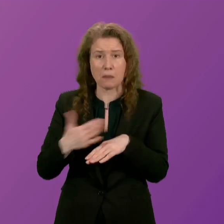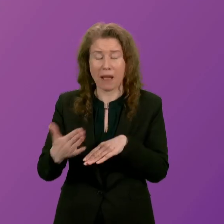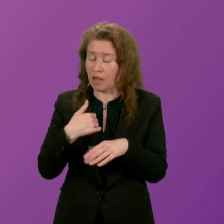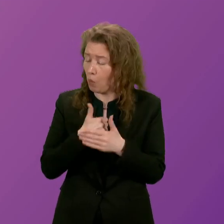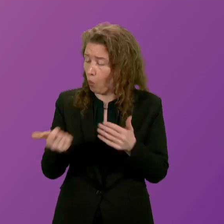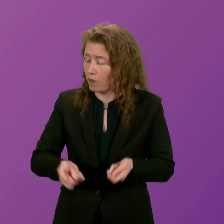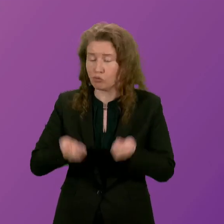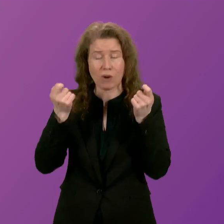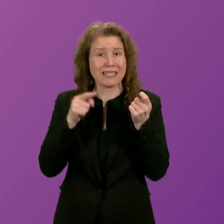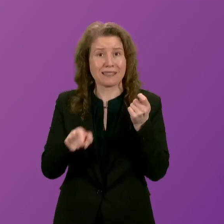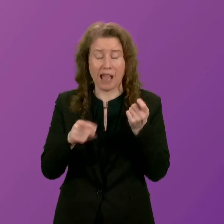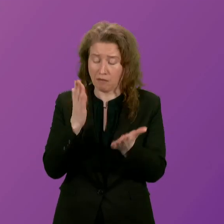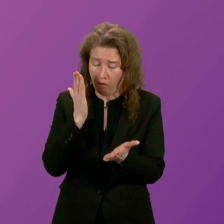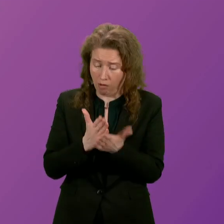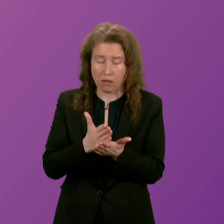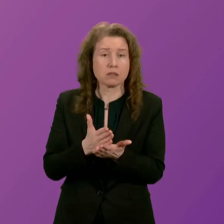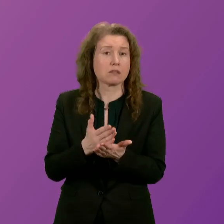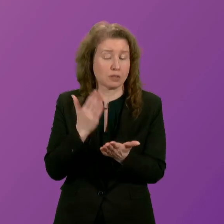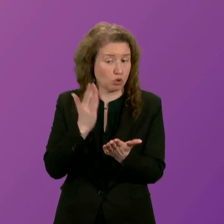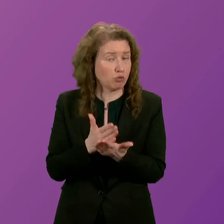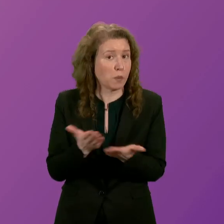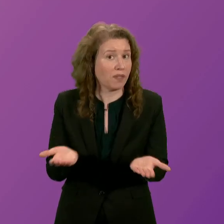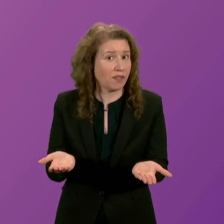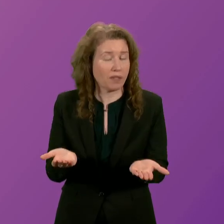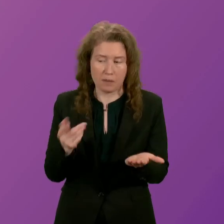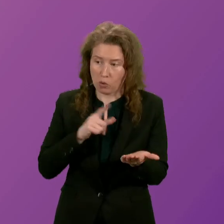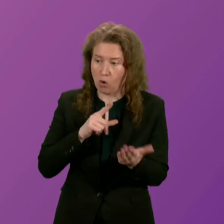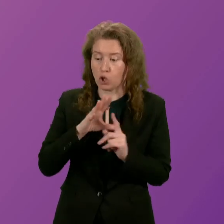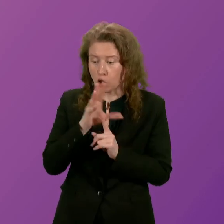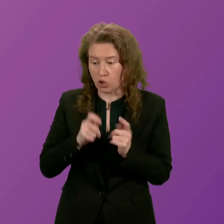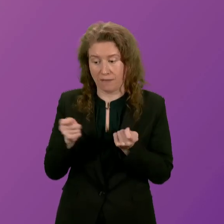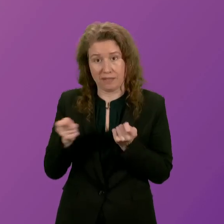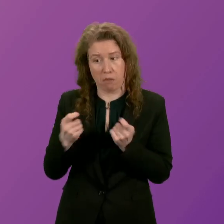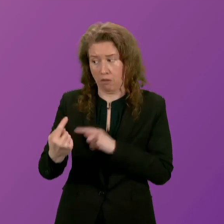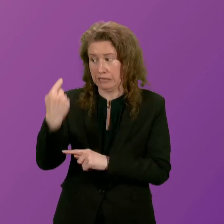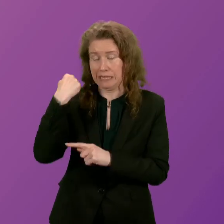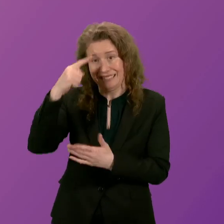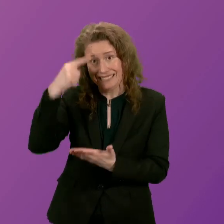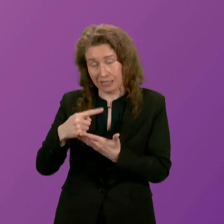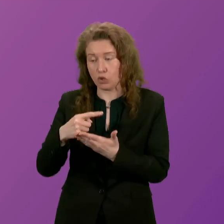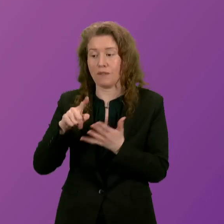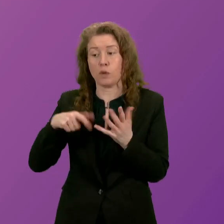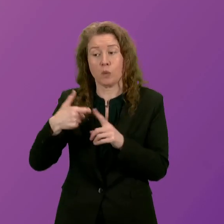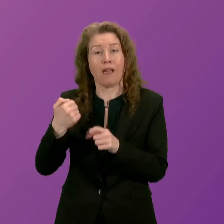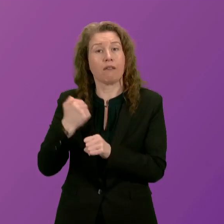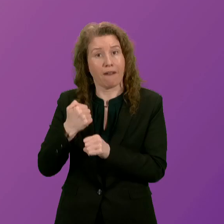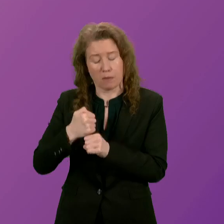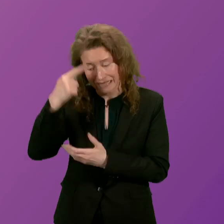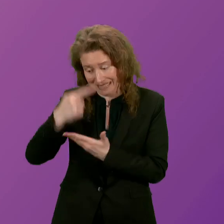point out the hard realities and implications of the Conservative Party’s decisions in the United Kingdom Government.